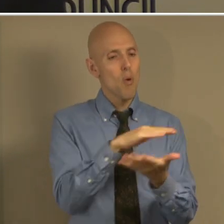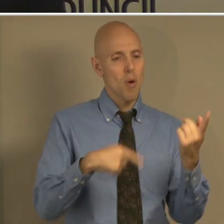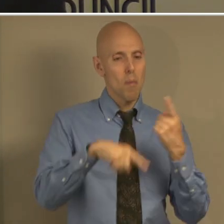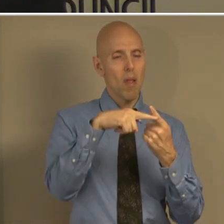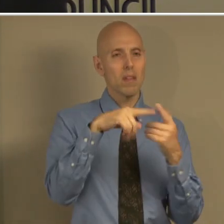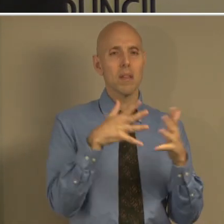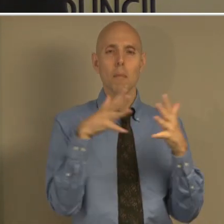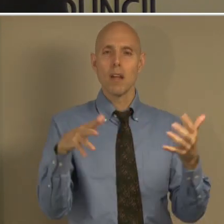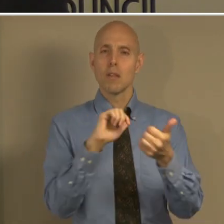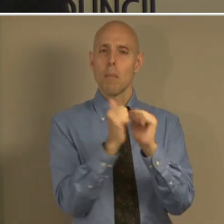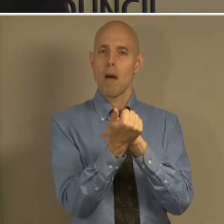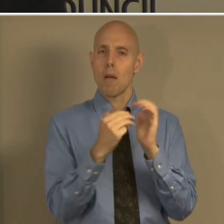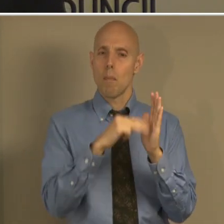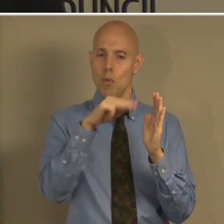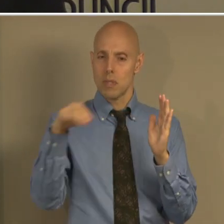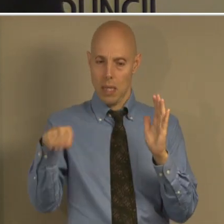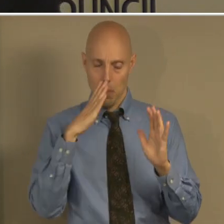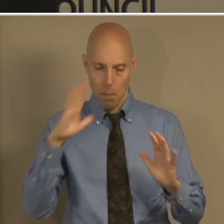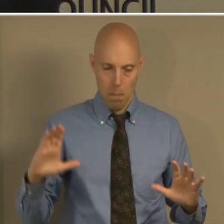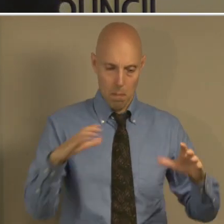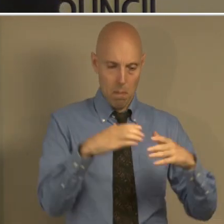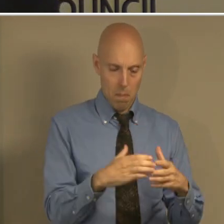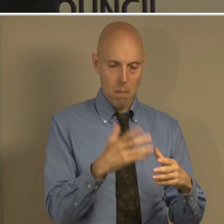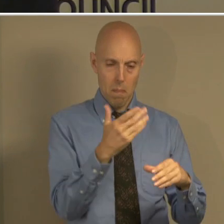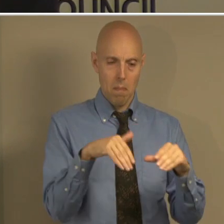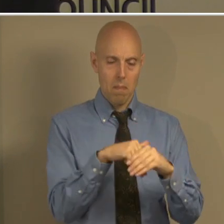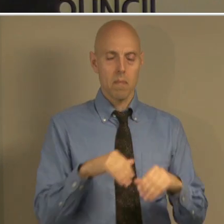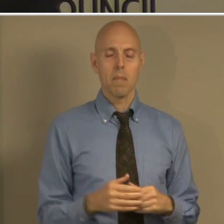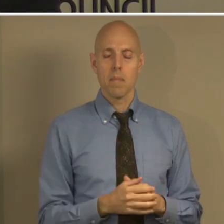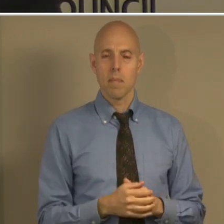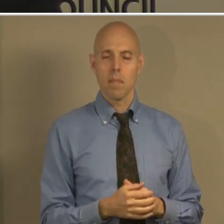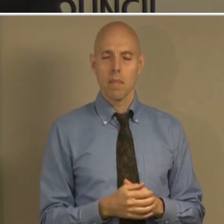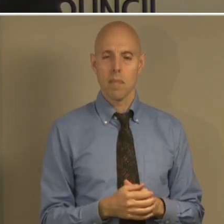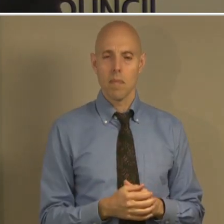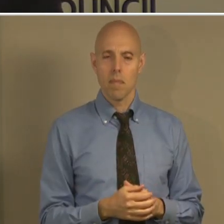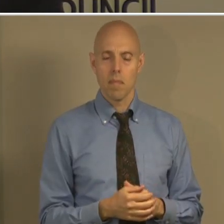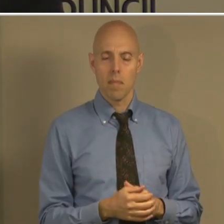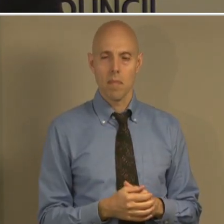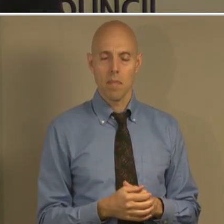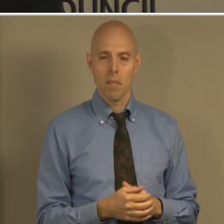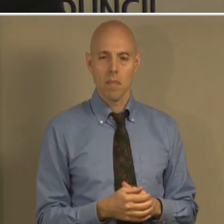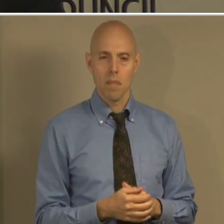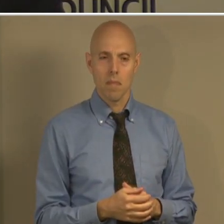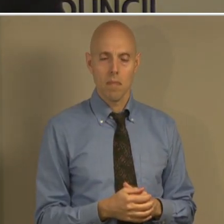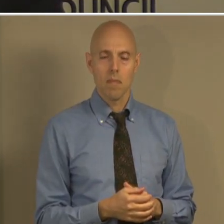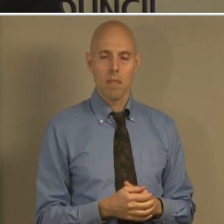that supports the ambitions set out in that framework. I think the collective portfolio we're announcing today